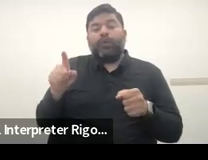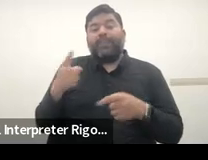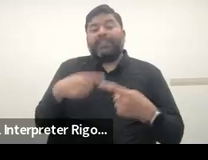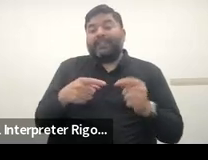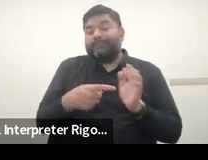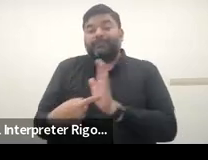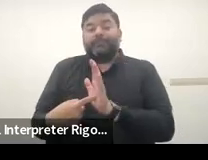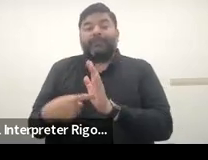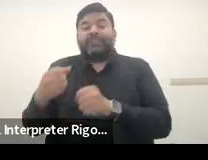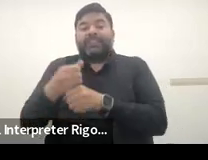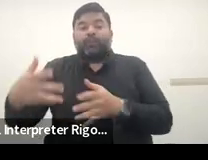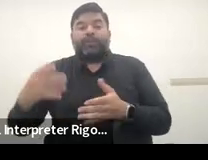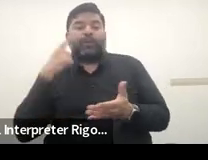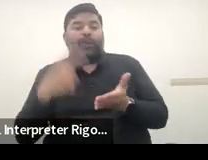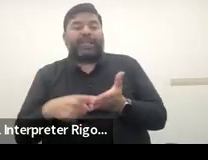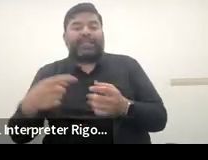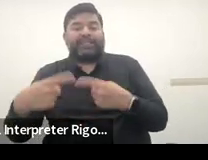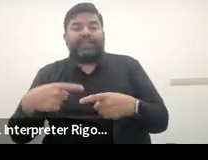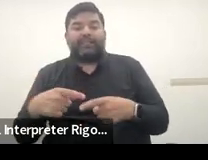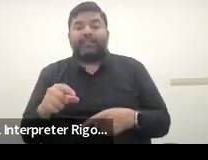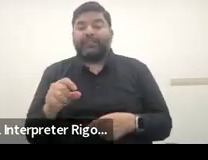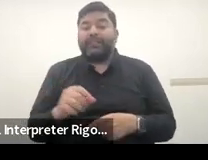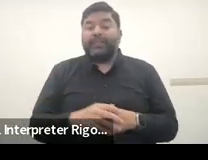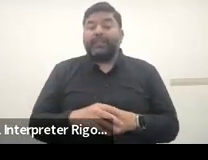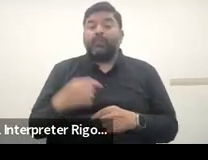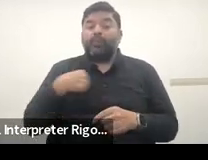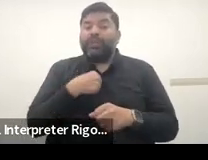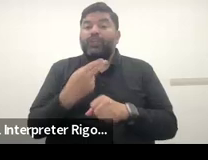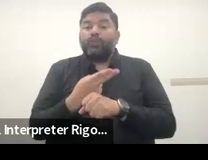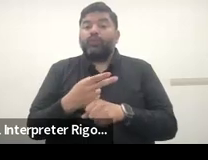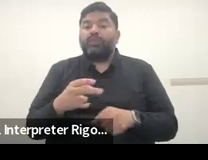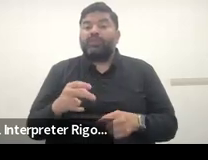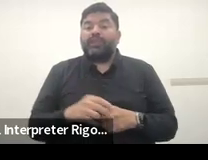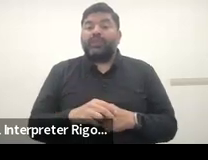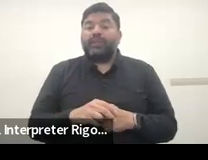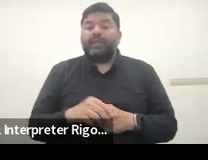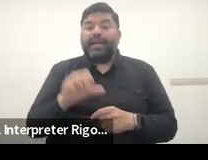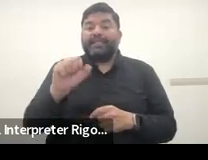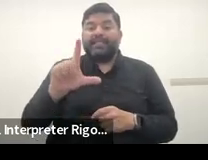called an SL-GCN for the video encoder, this is a graph-based network and so we use pose estimations